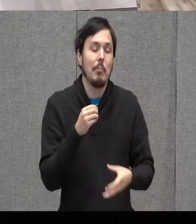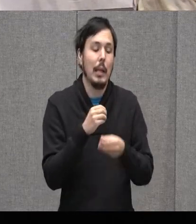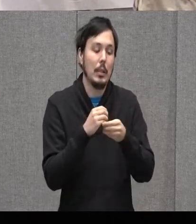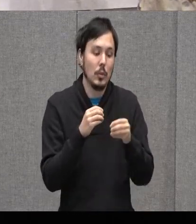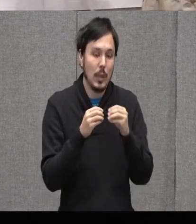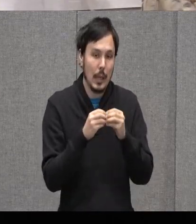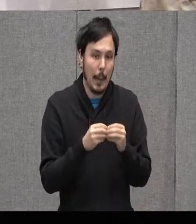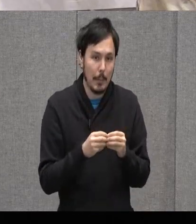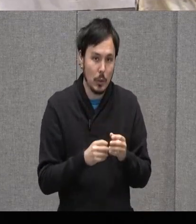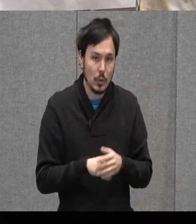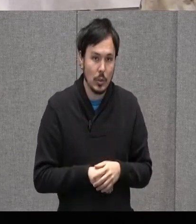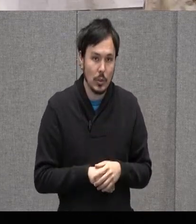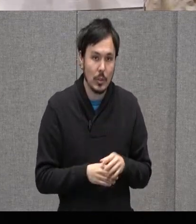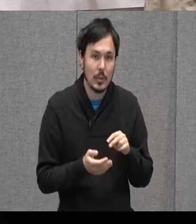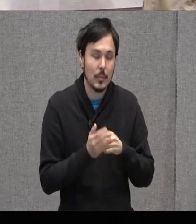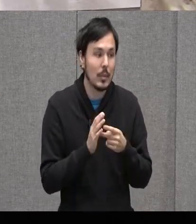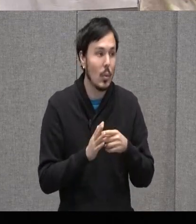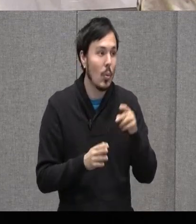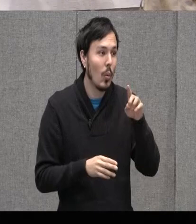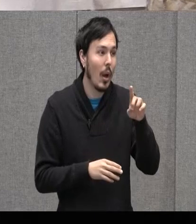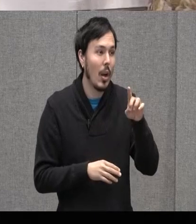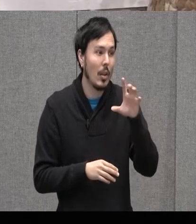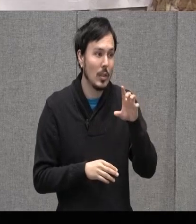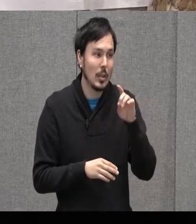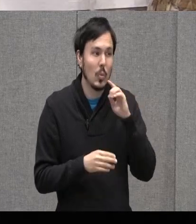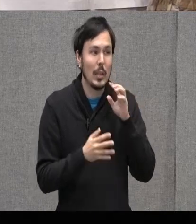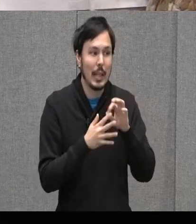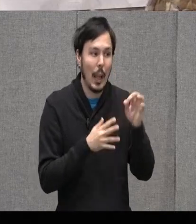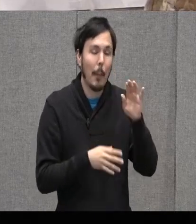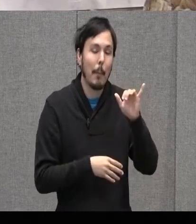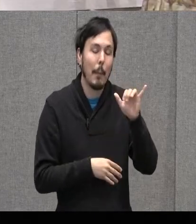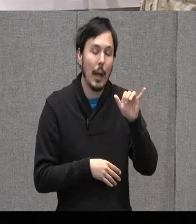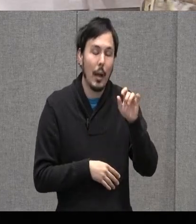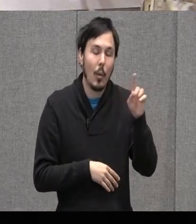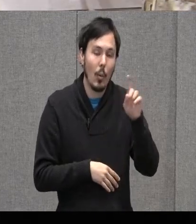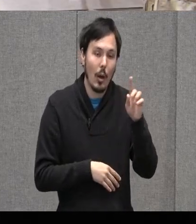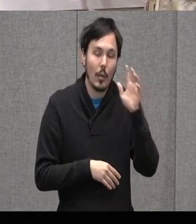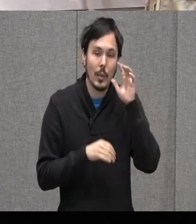we're going this way. We're counting by ones on the 100s chart so we could try counting backwards.